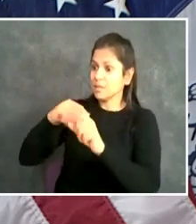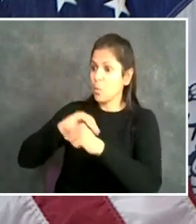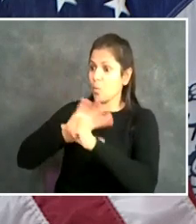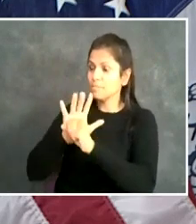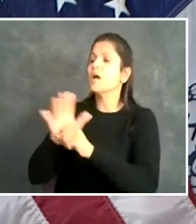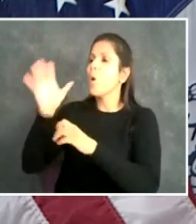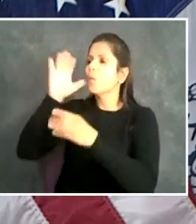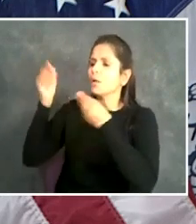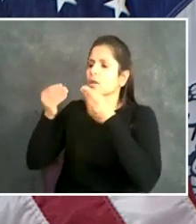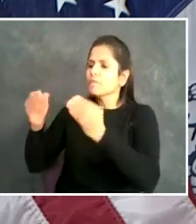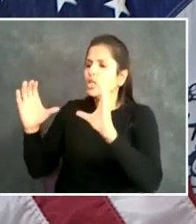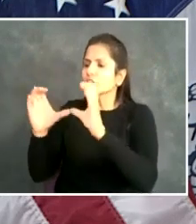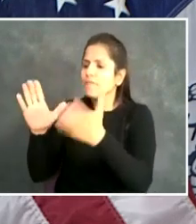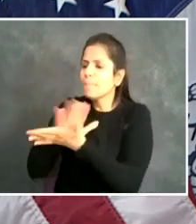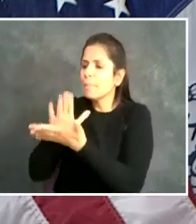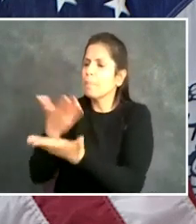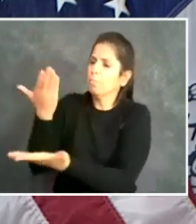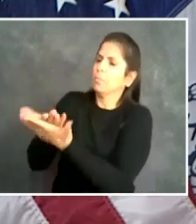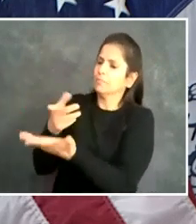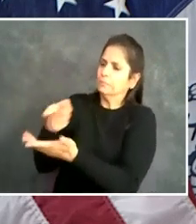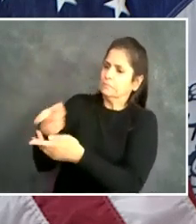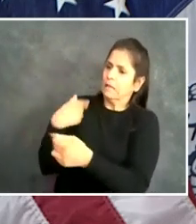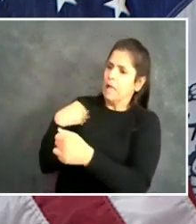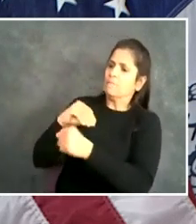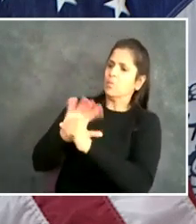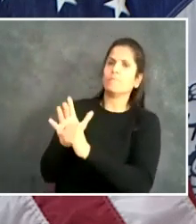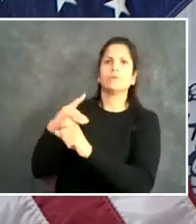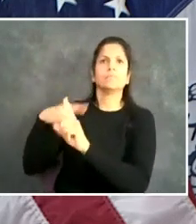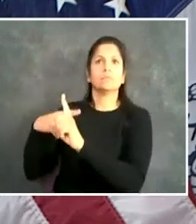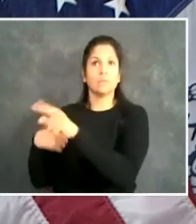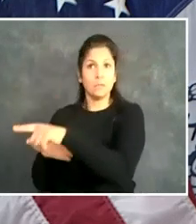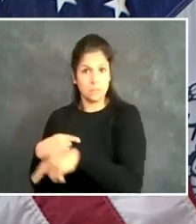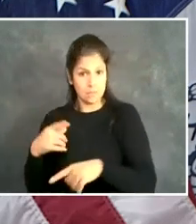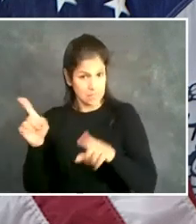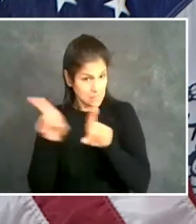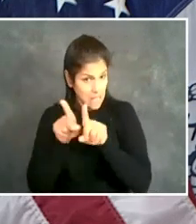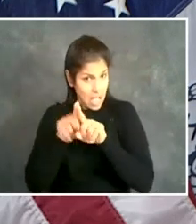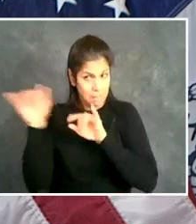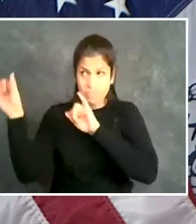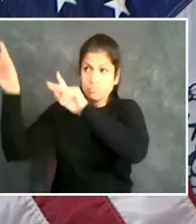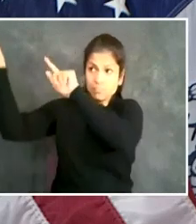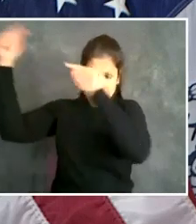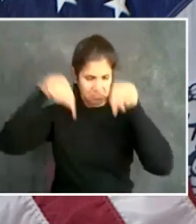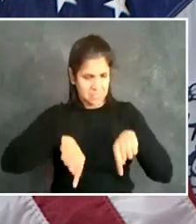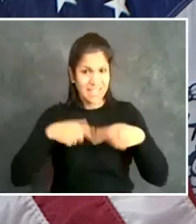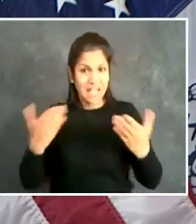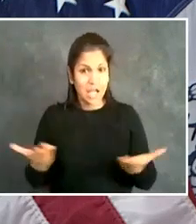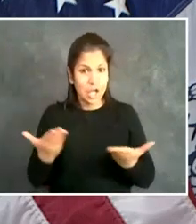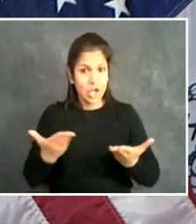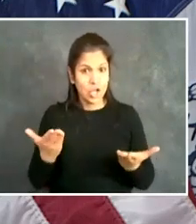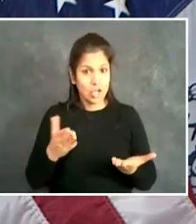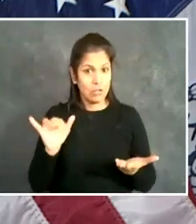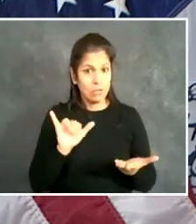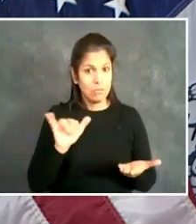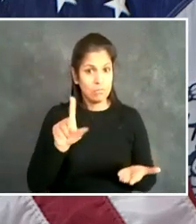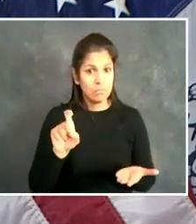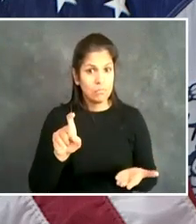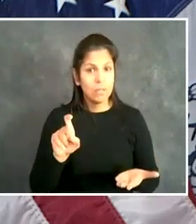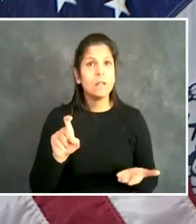FINALLY, WHEN WE TALK ABOUT THIS TESTING AND TRACING POLICY, WHAT CONCERNS DOES THE CITY